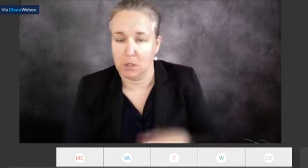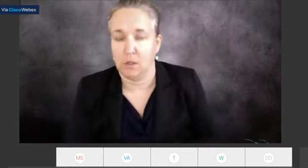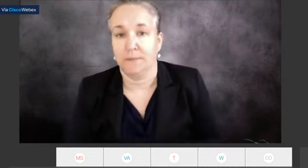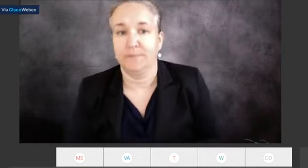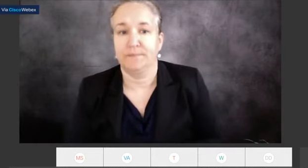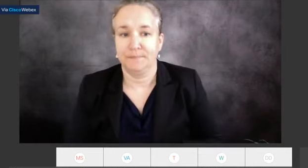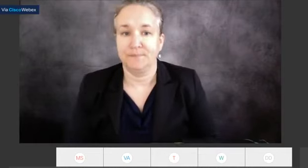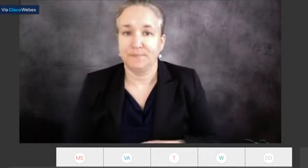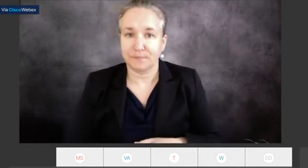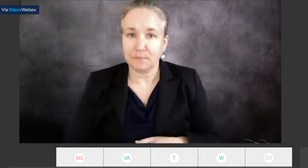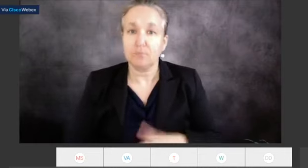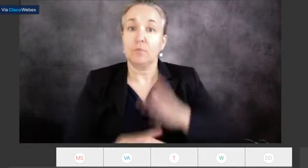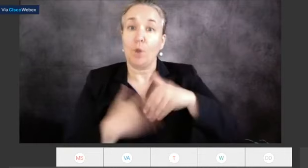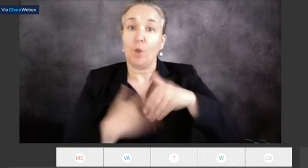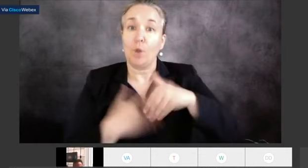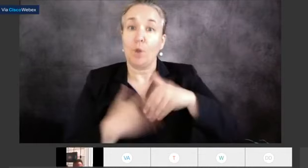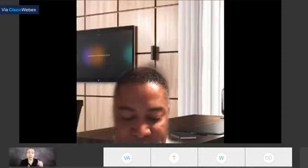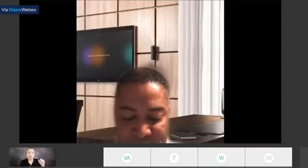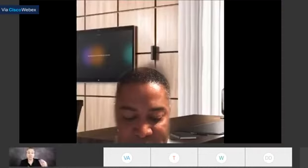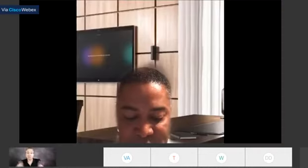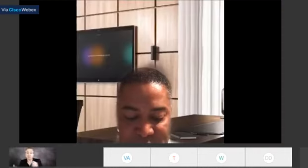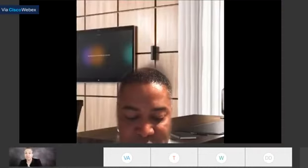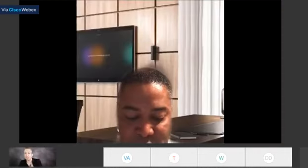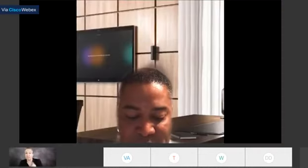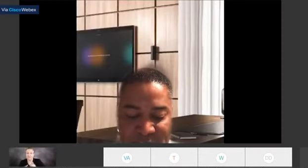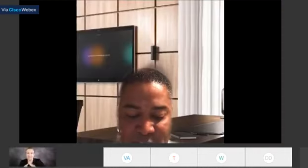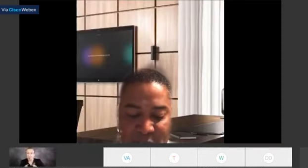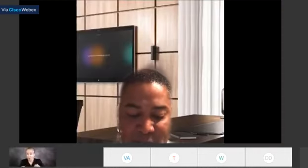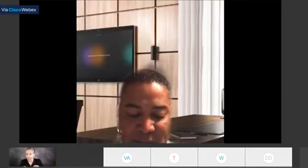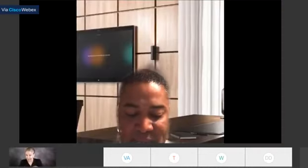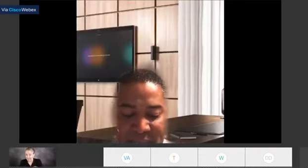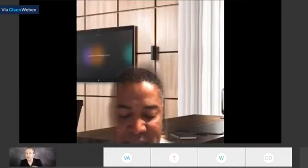all drop-off boxes at the following locations will be available monday